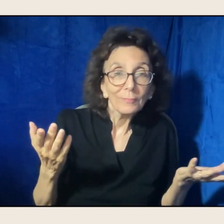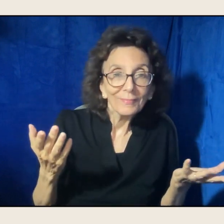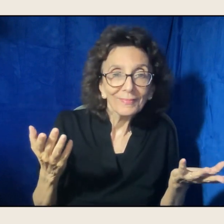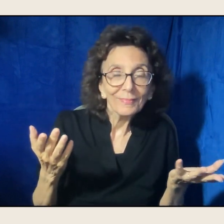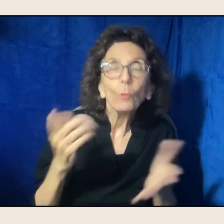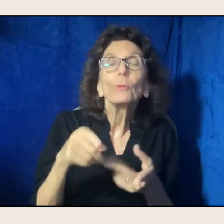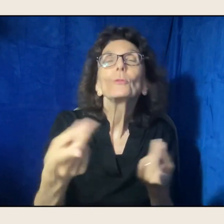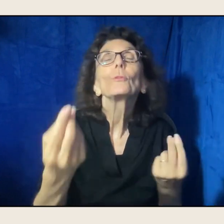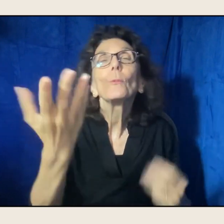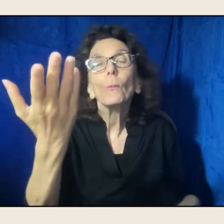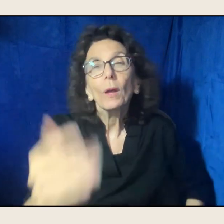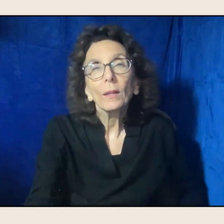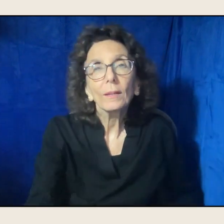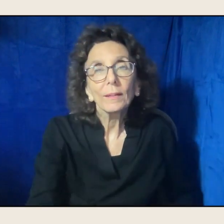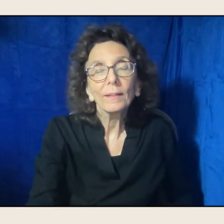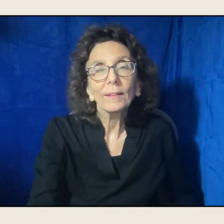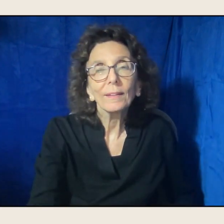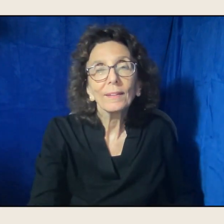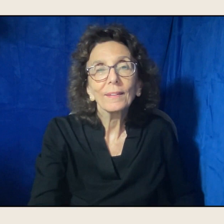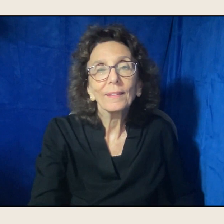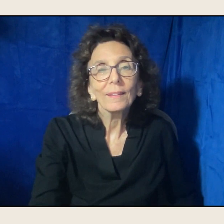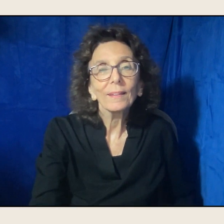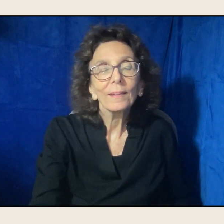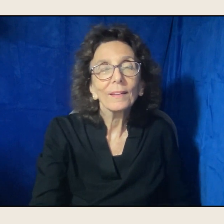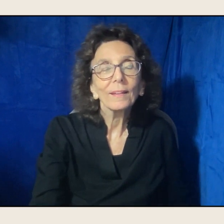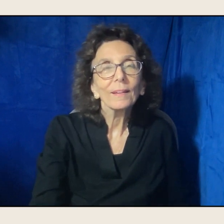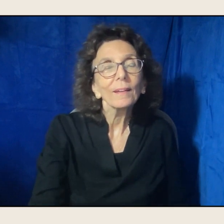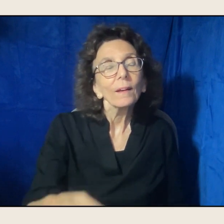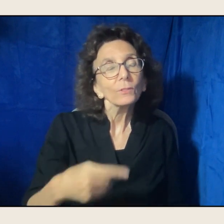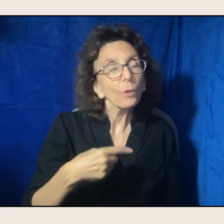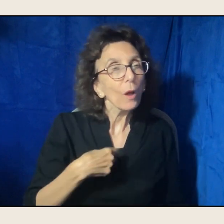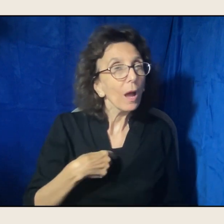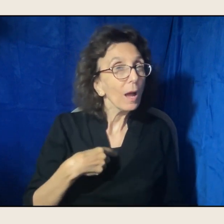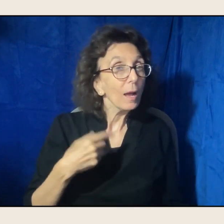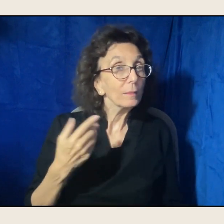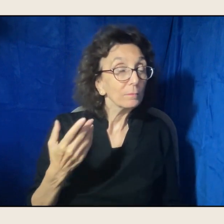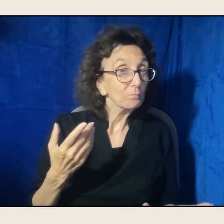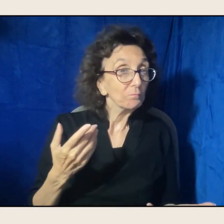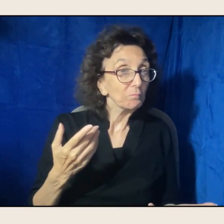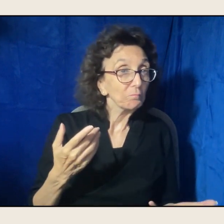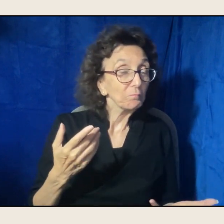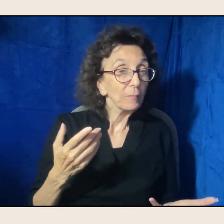And I presented this thing, well, I've got all these parts, but we don't have to do a damn thing